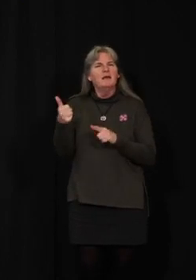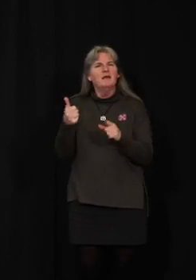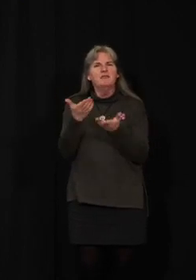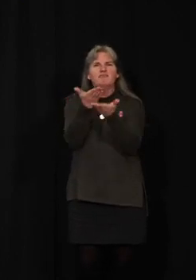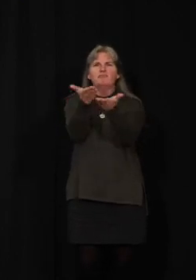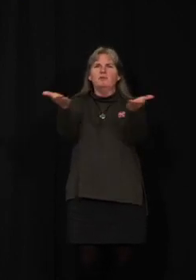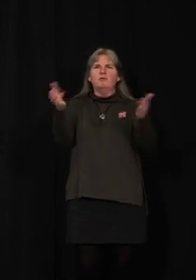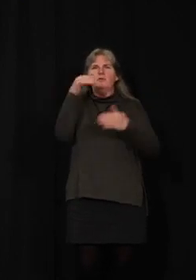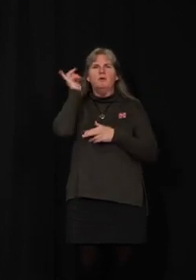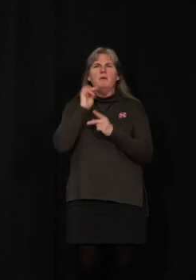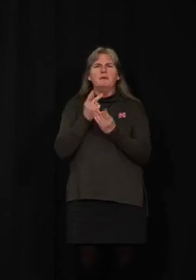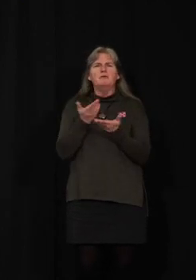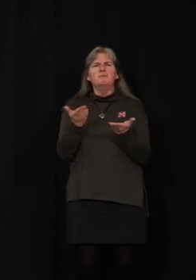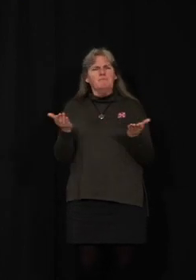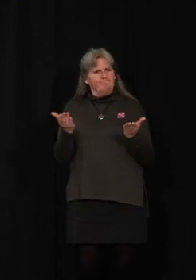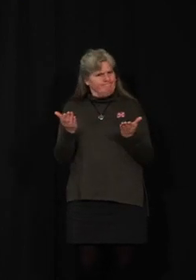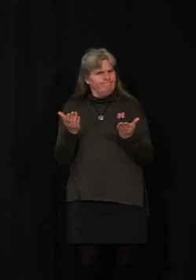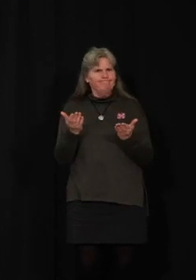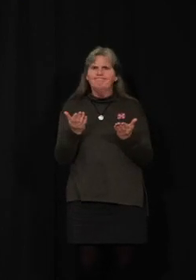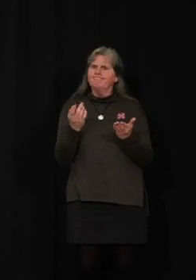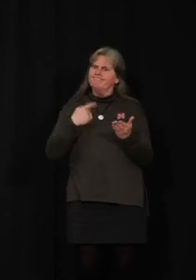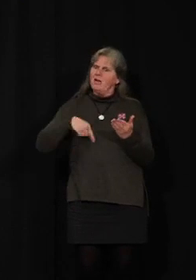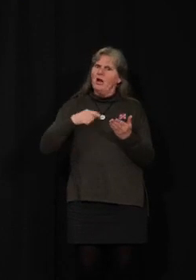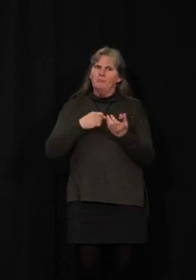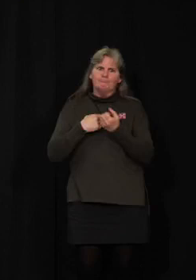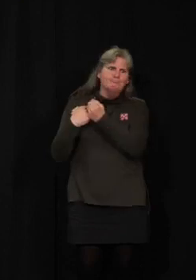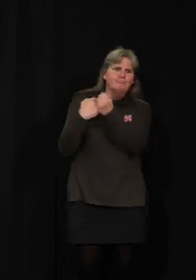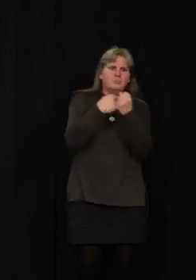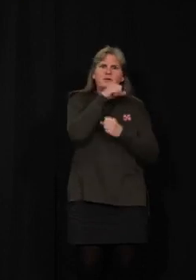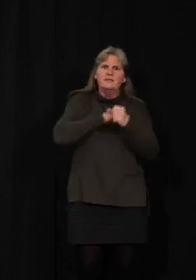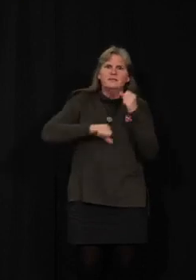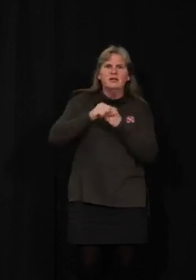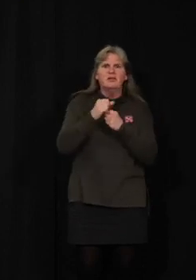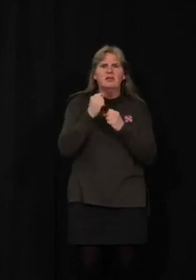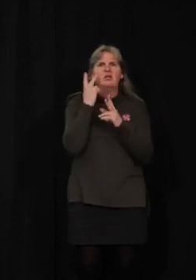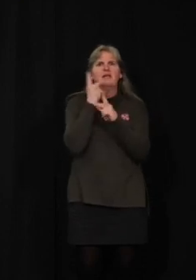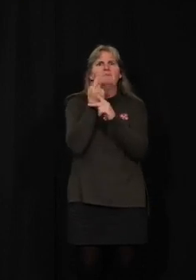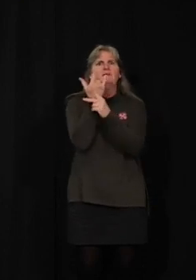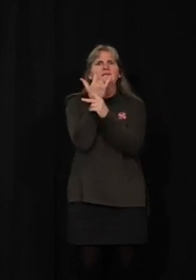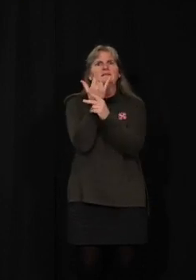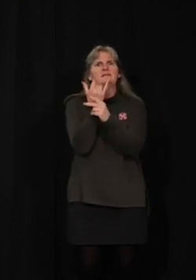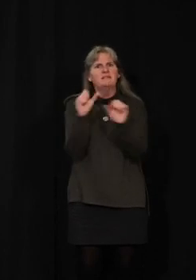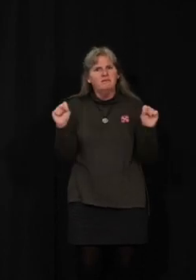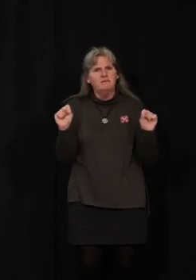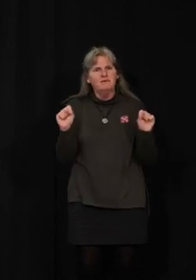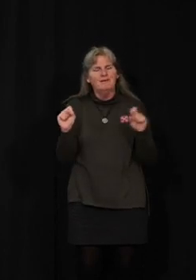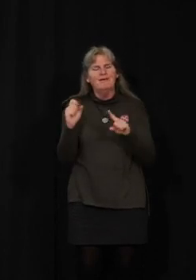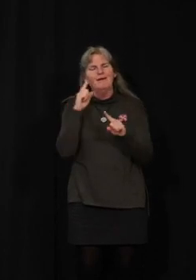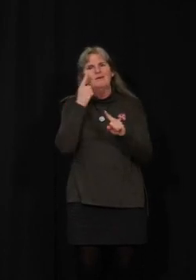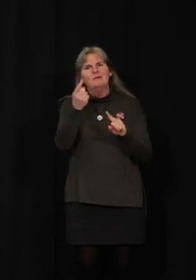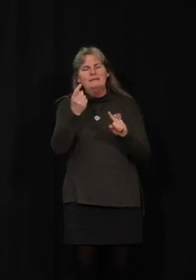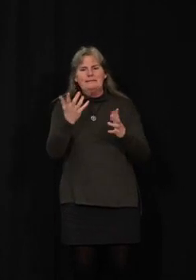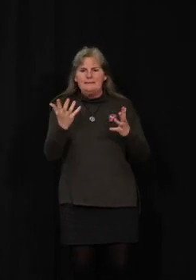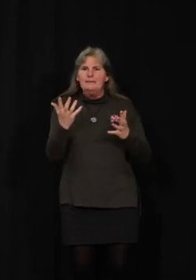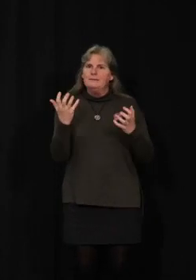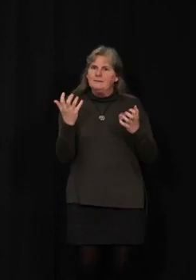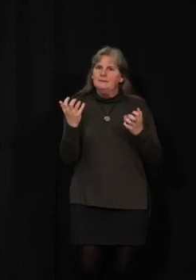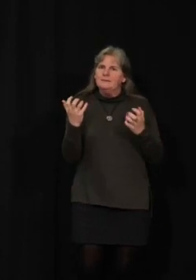safe. So yes, we are eager to get our economy back up and running. And not for frivolous reasons